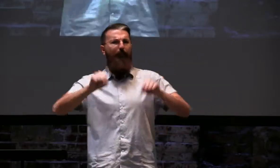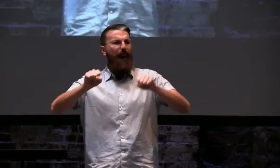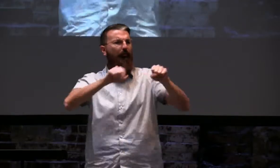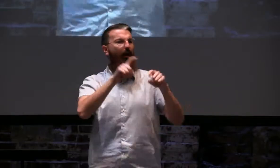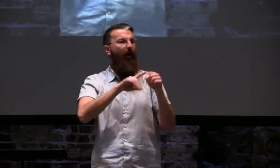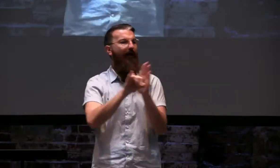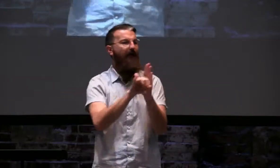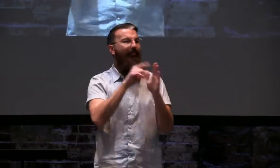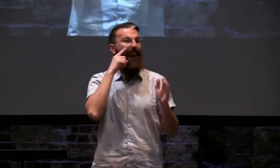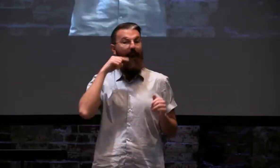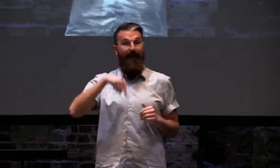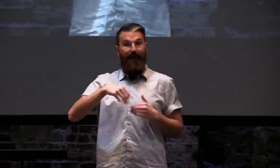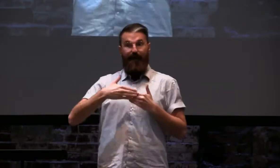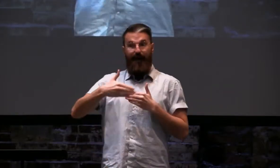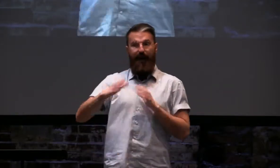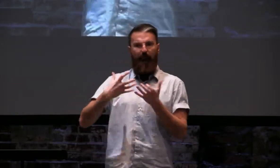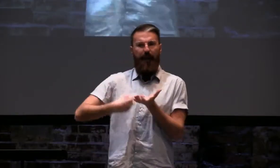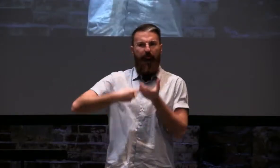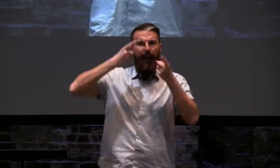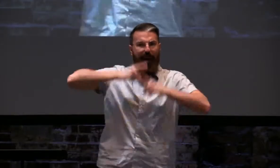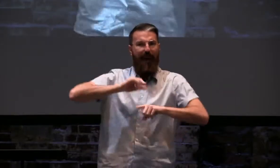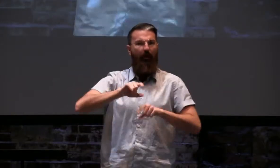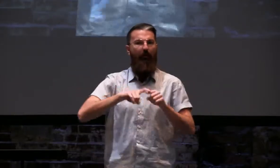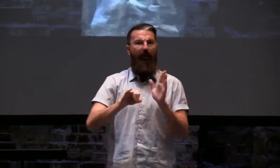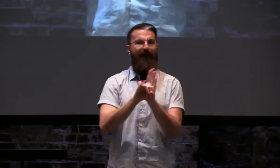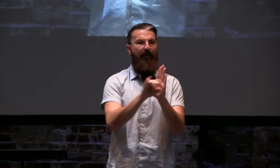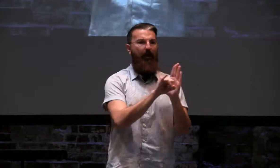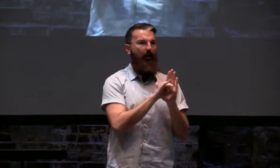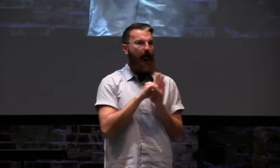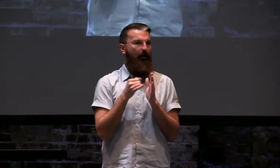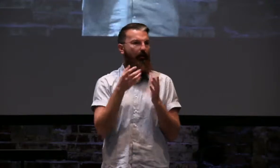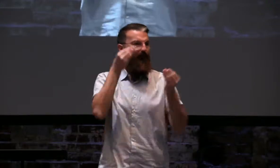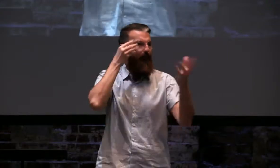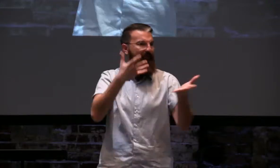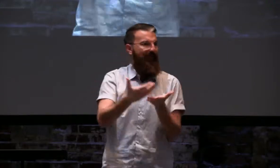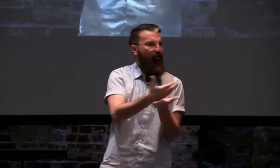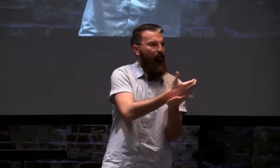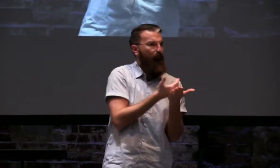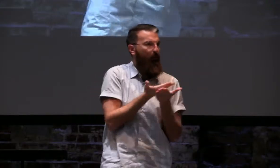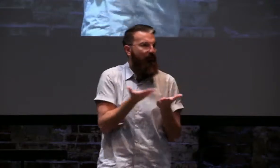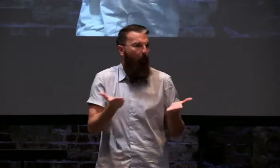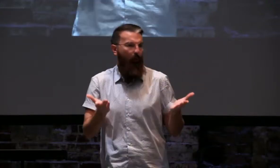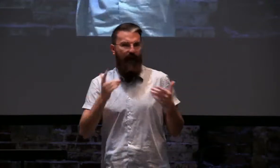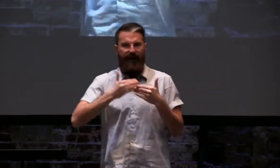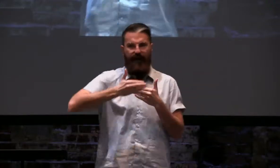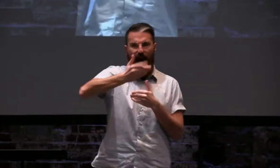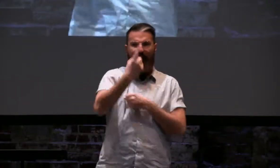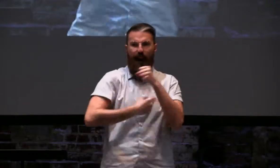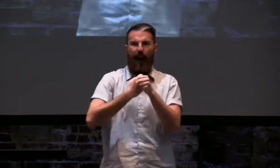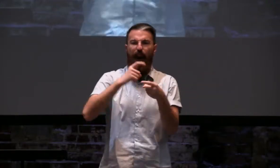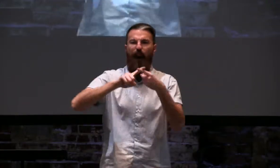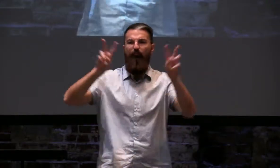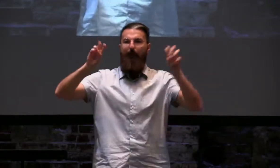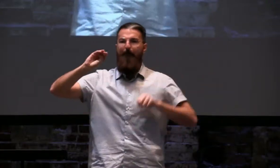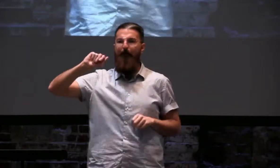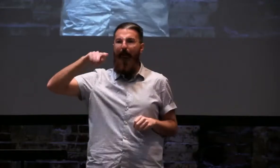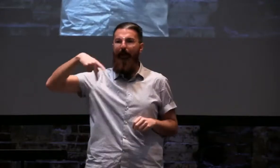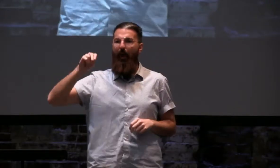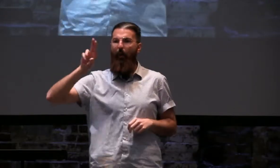Any one of the liberal arts institutions associated with the deaf community, Galludet, Sun, or what have you, as long as we get those institutions identified